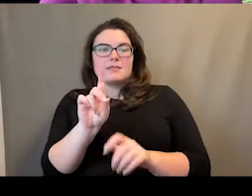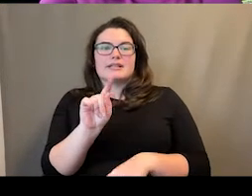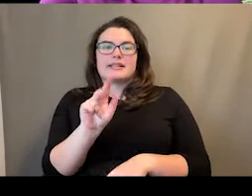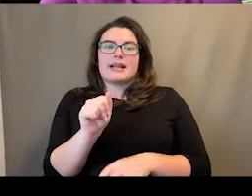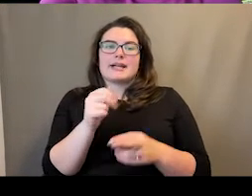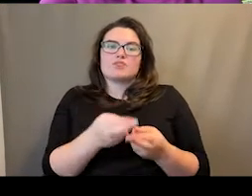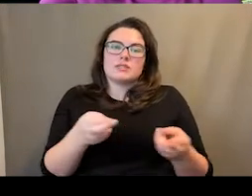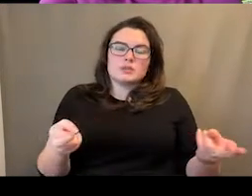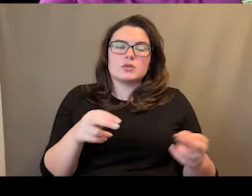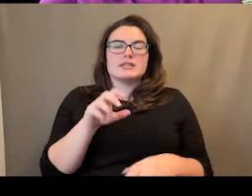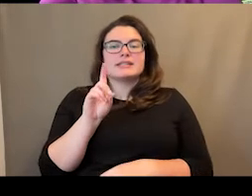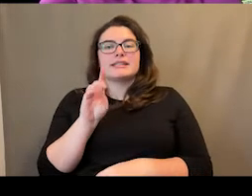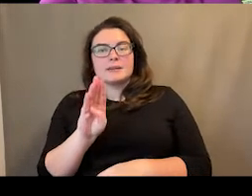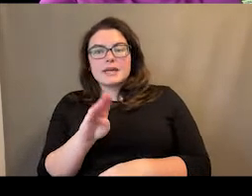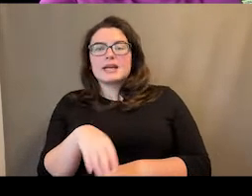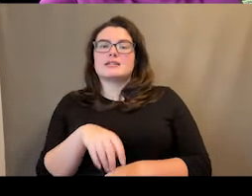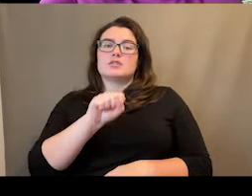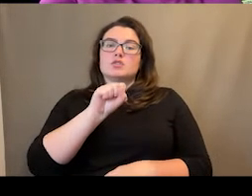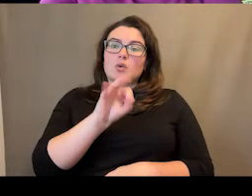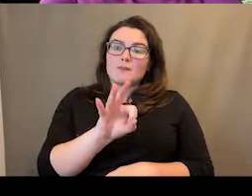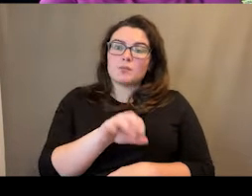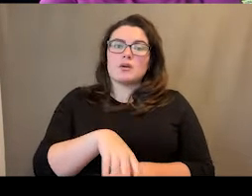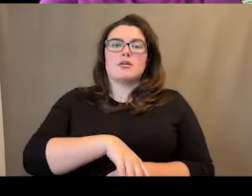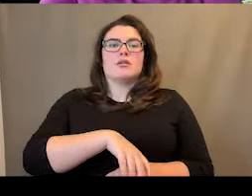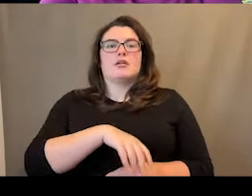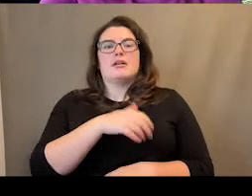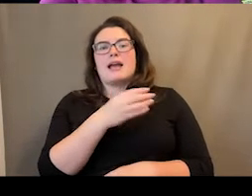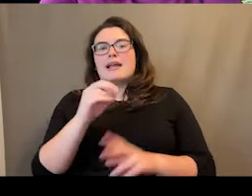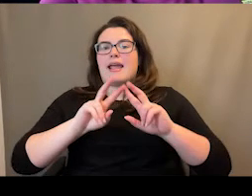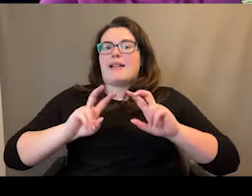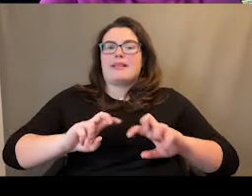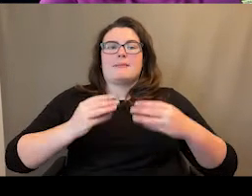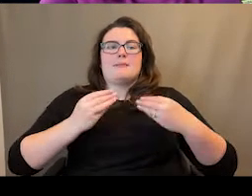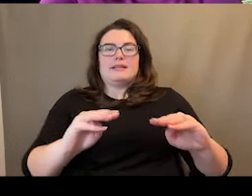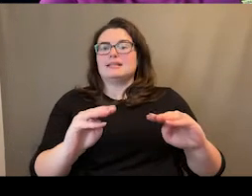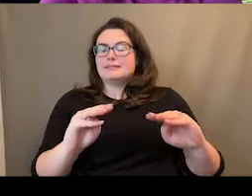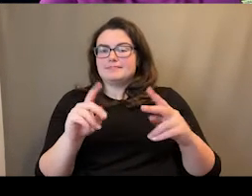databases, software, and analytic methods.